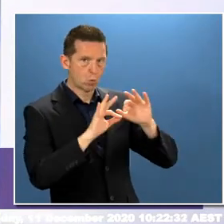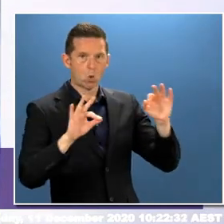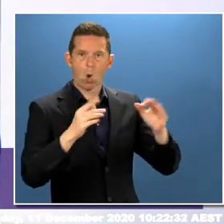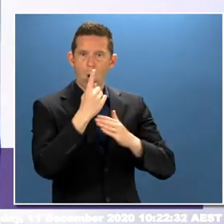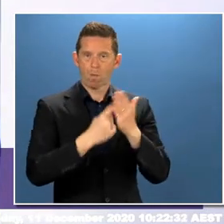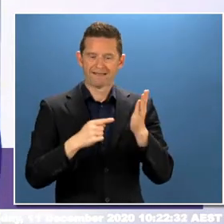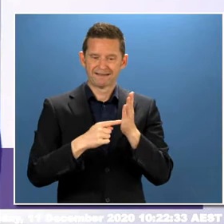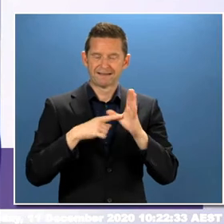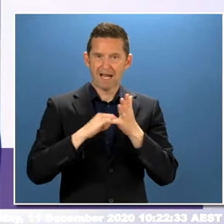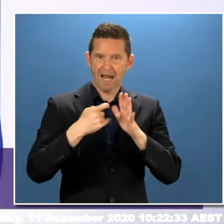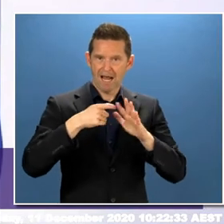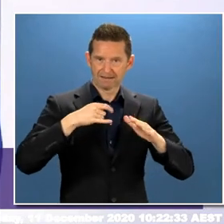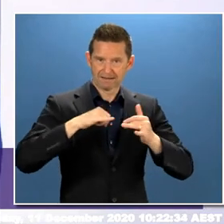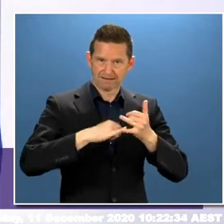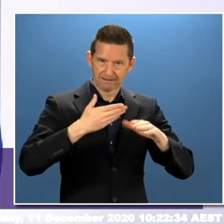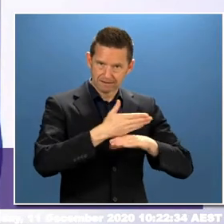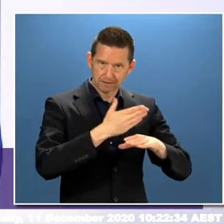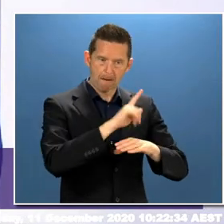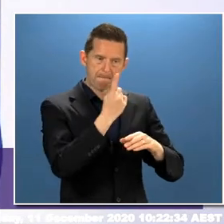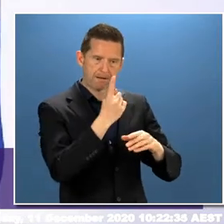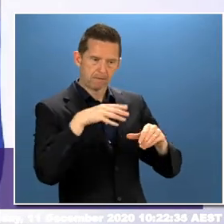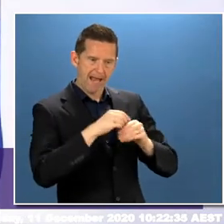the circumstances in which the job is performed.